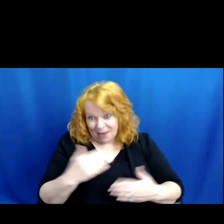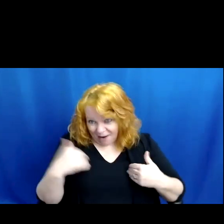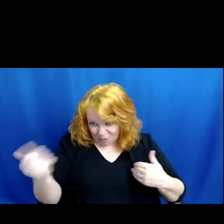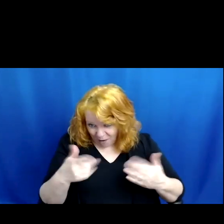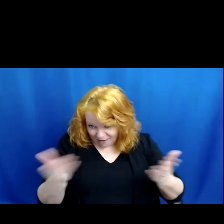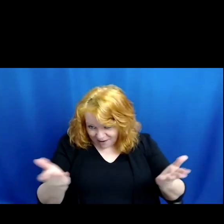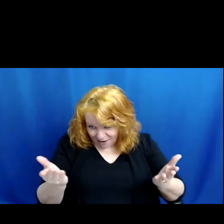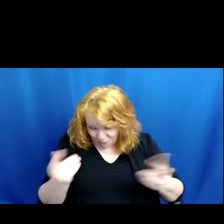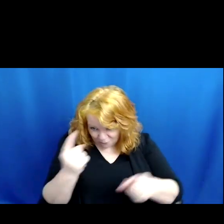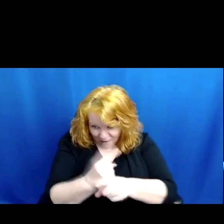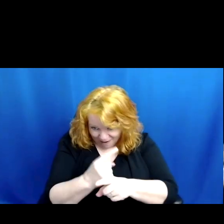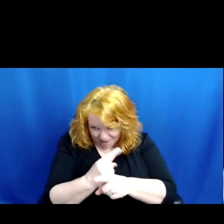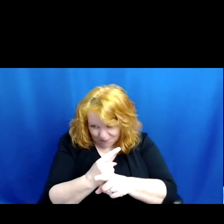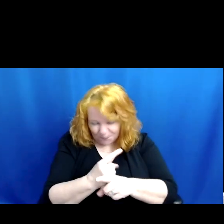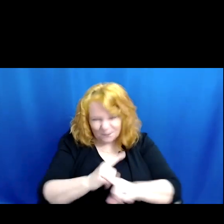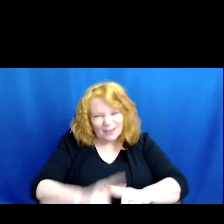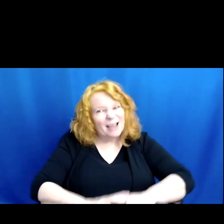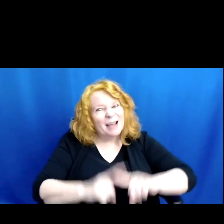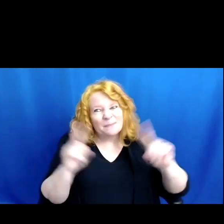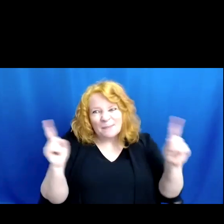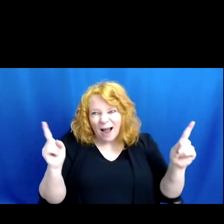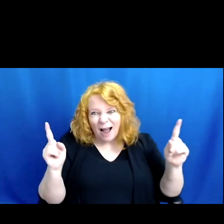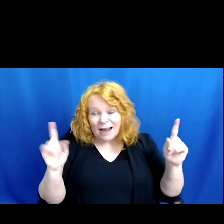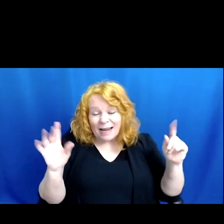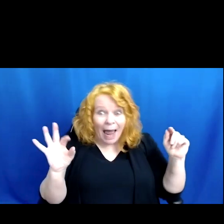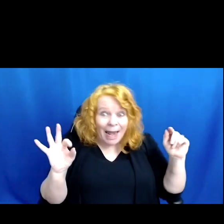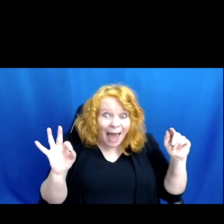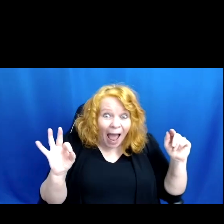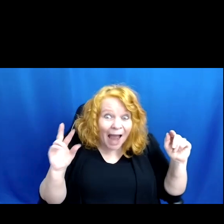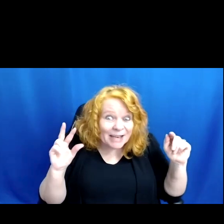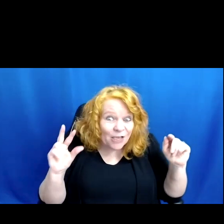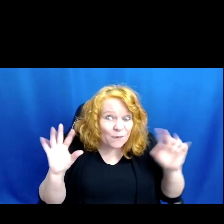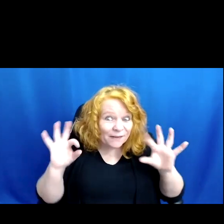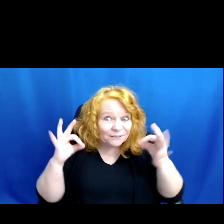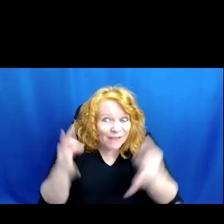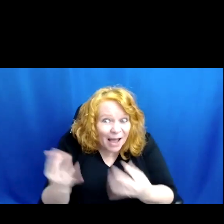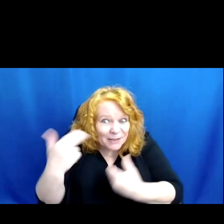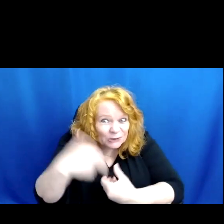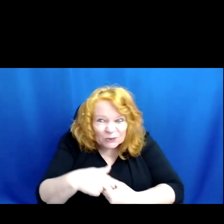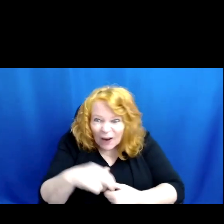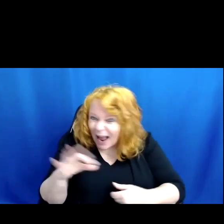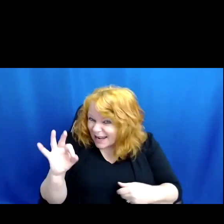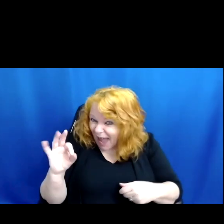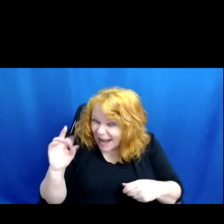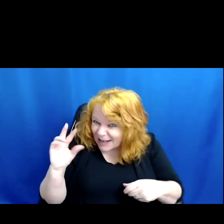But because it’s 93 children, 93 families have joined I cannot possibly meet the needs